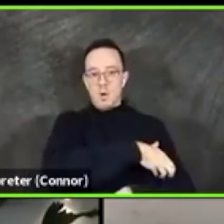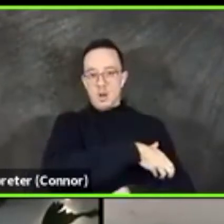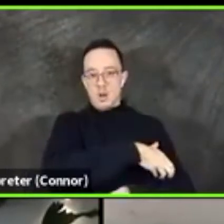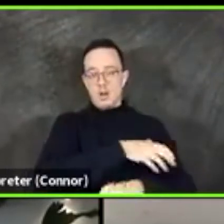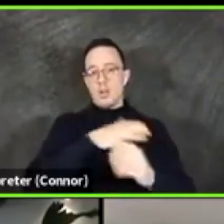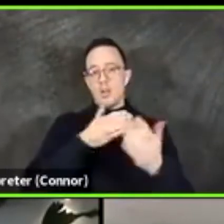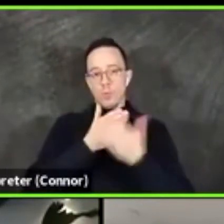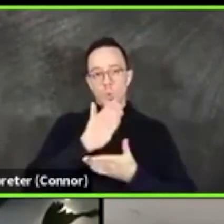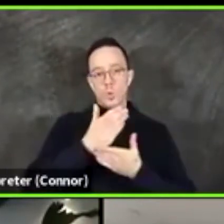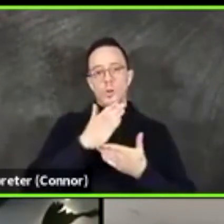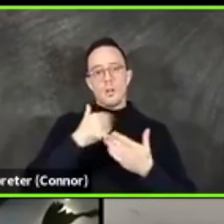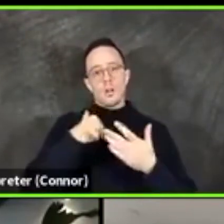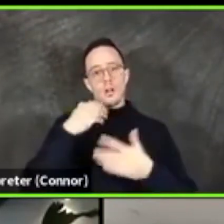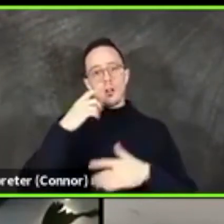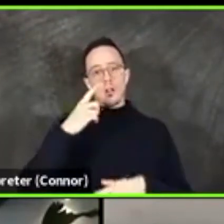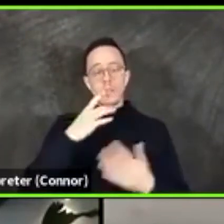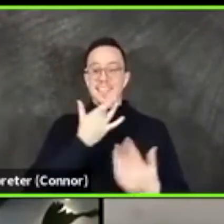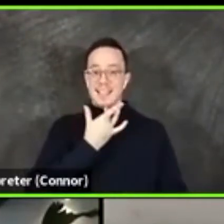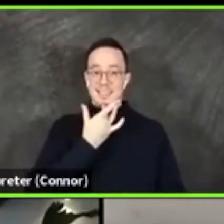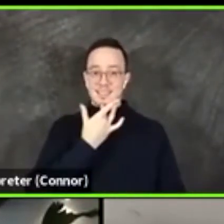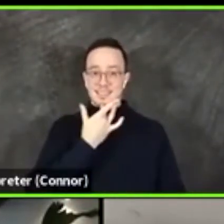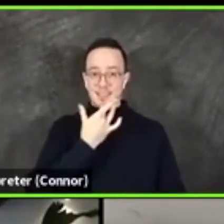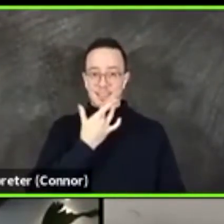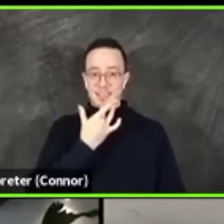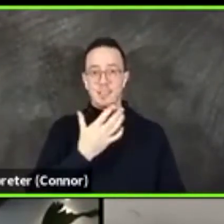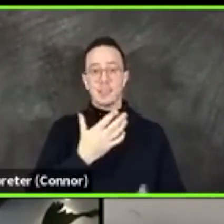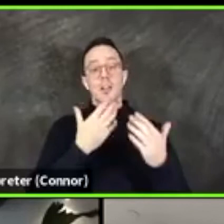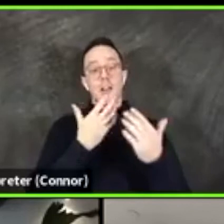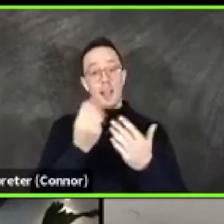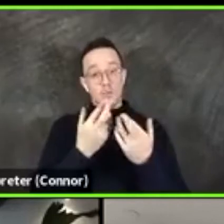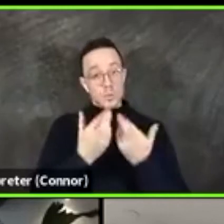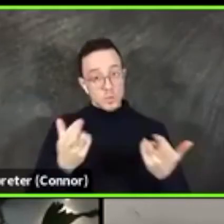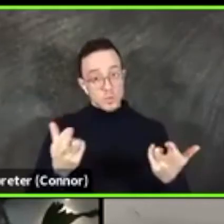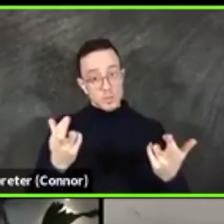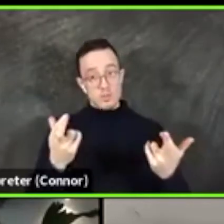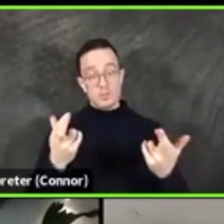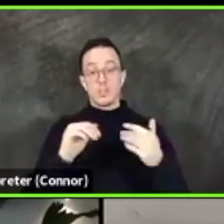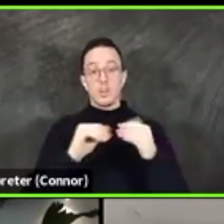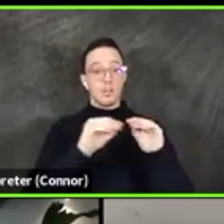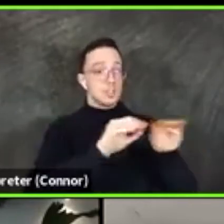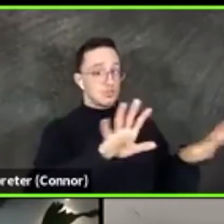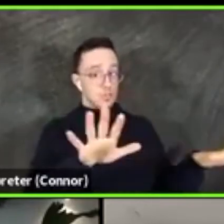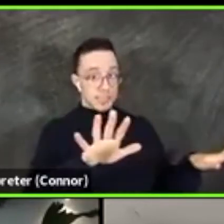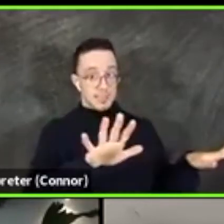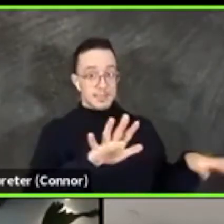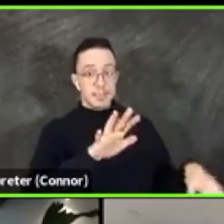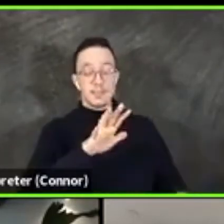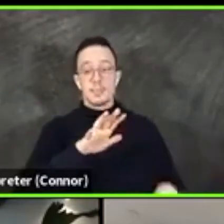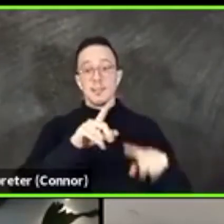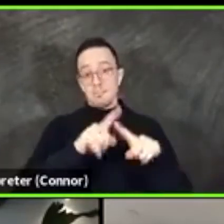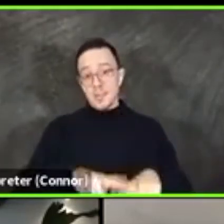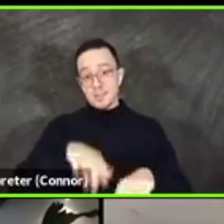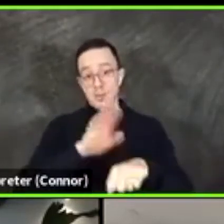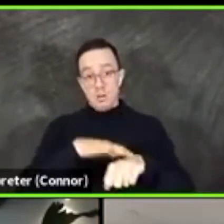AND HOW RESOURCES ARE -- YOU KNOW, DISTRIBUTED, IS -- YOU KNOW, BASED ON, SORT